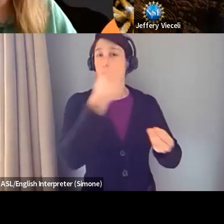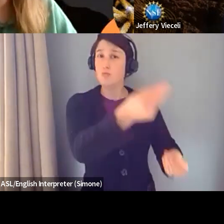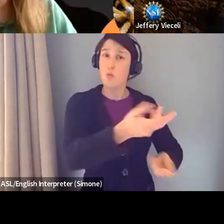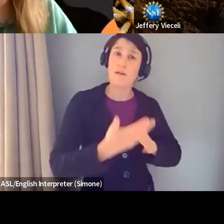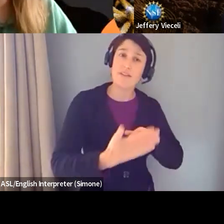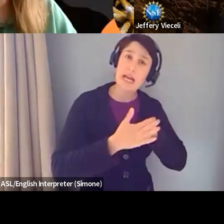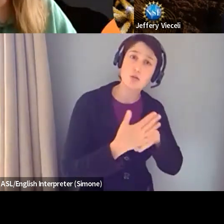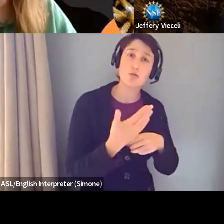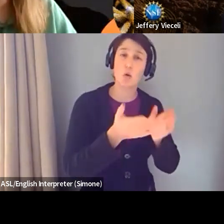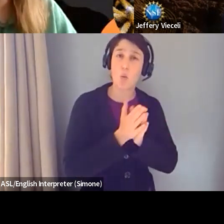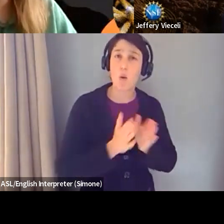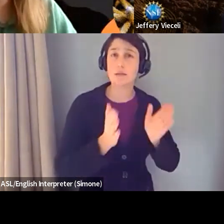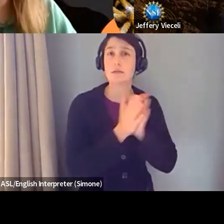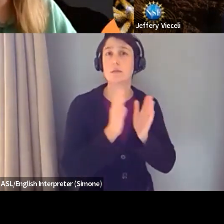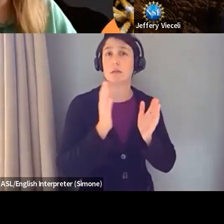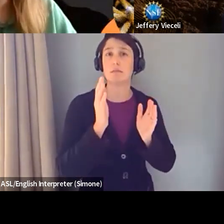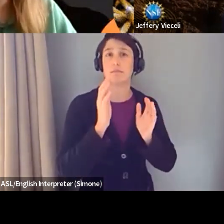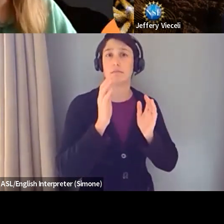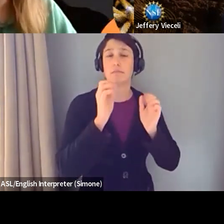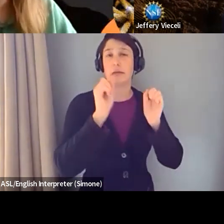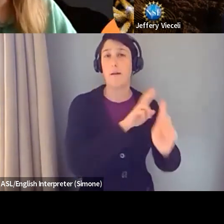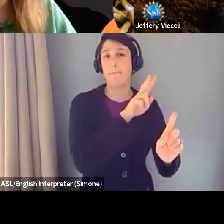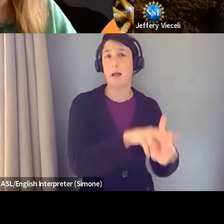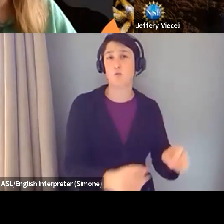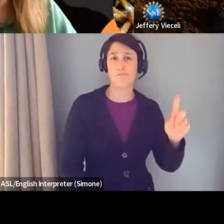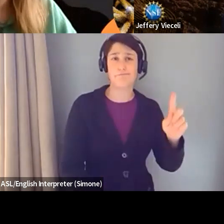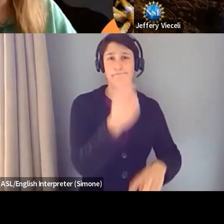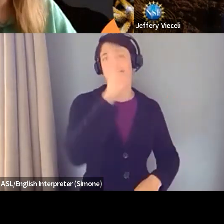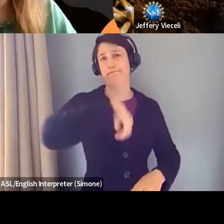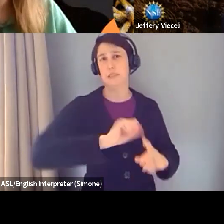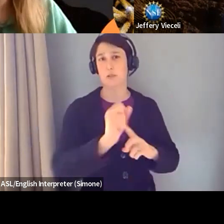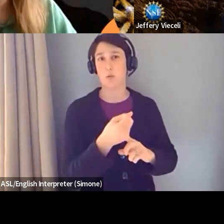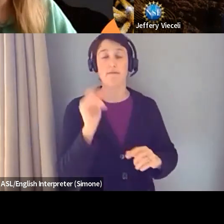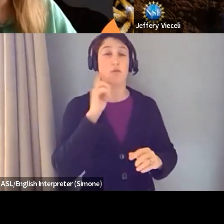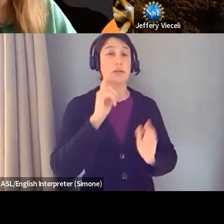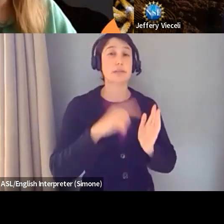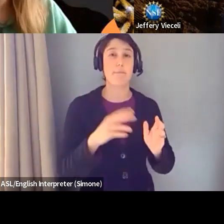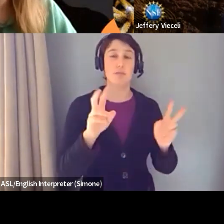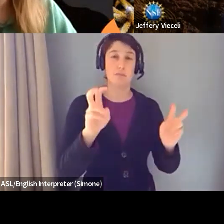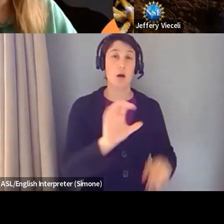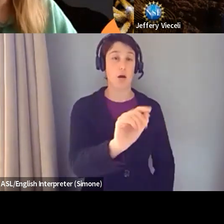for those really unusual situations, such as the other "other" category where they will come in,